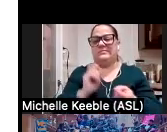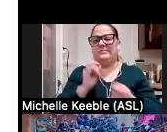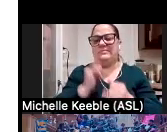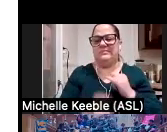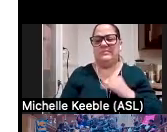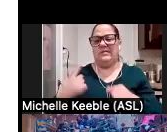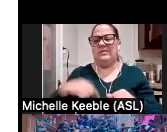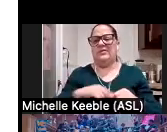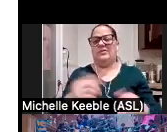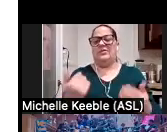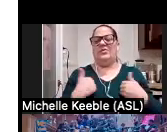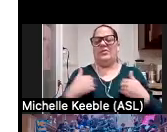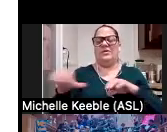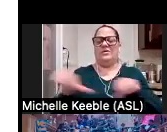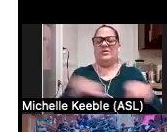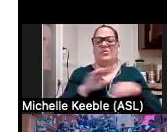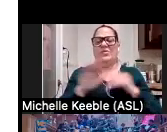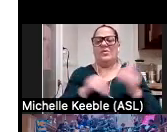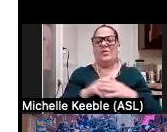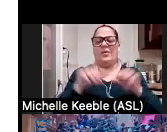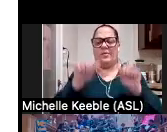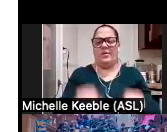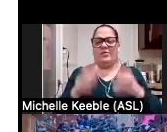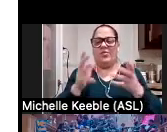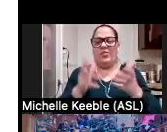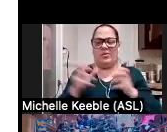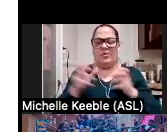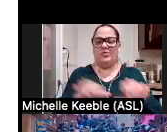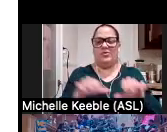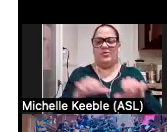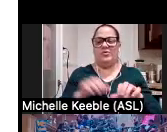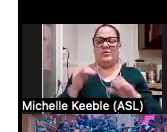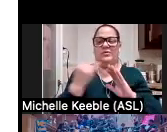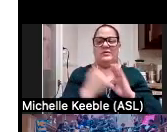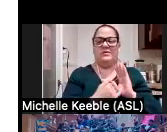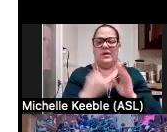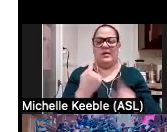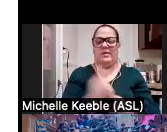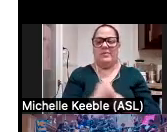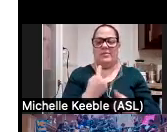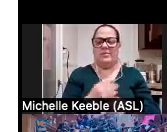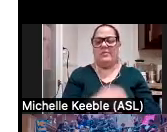make sure we can do everything we possibly could to get the design features right and accessible